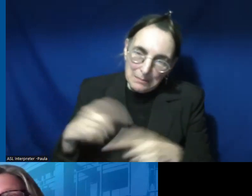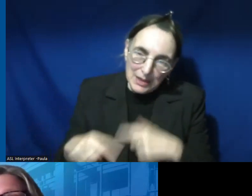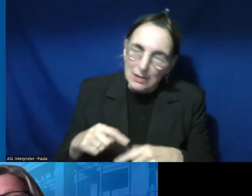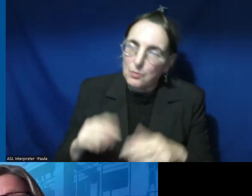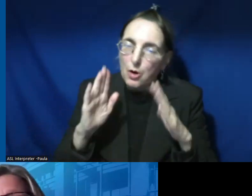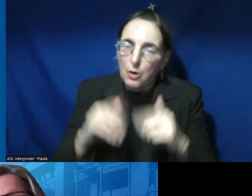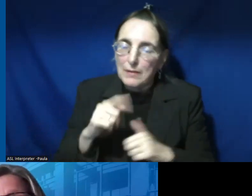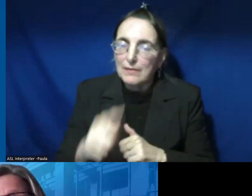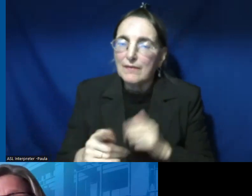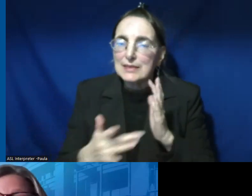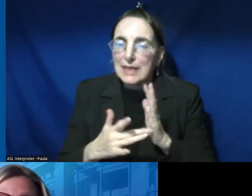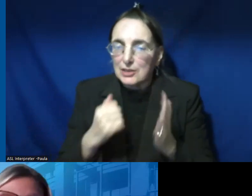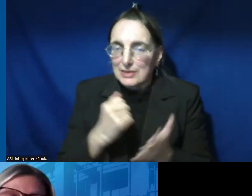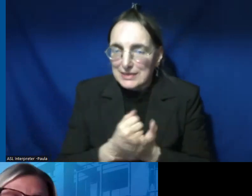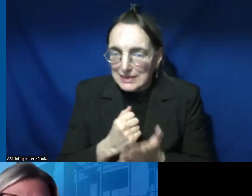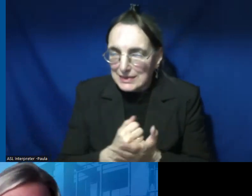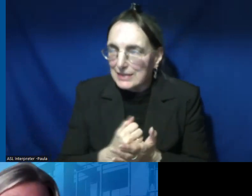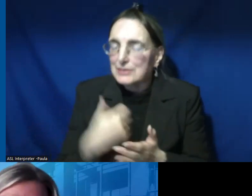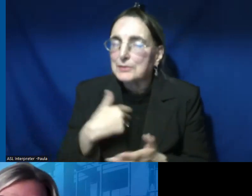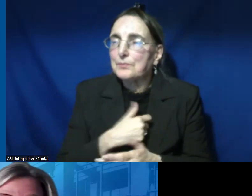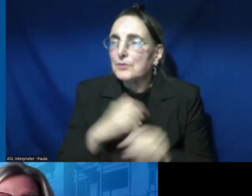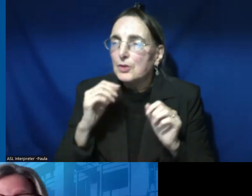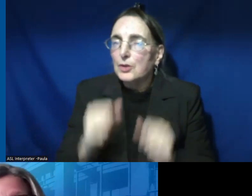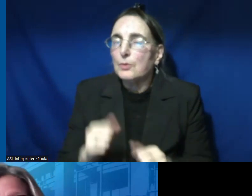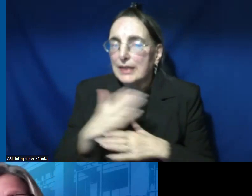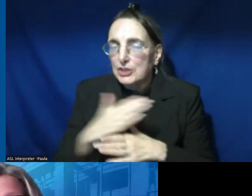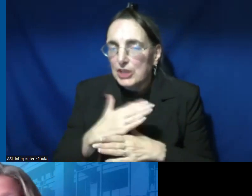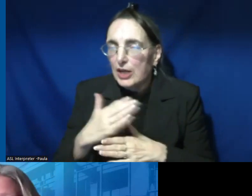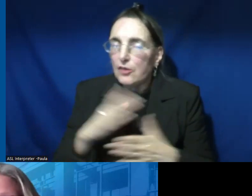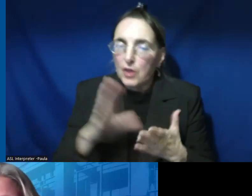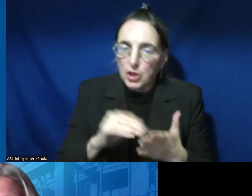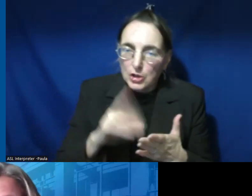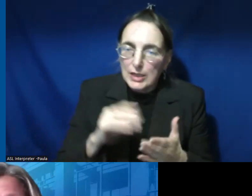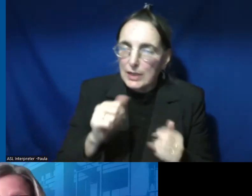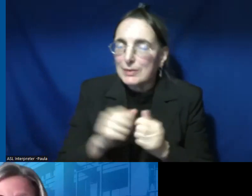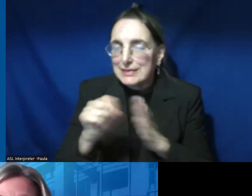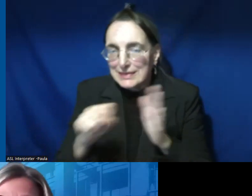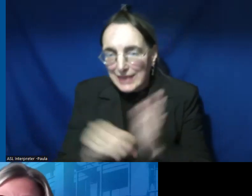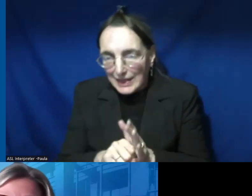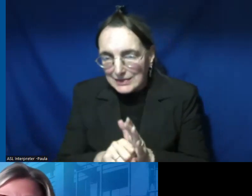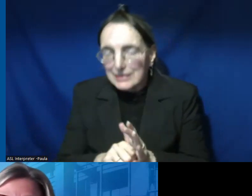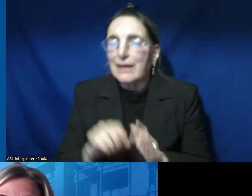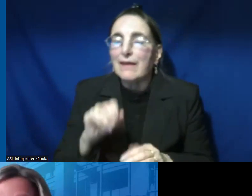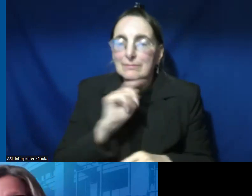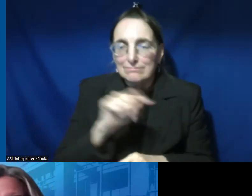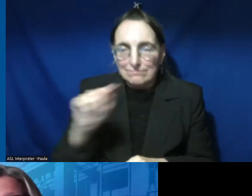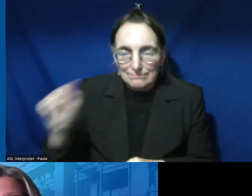you know, we can share the learnings with those states that are thinking about doing this or with those